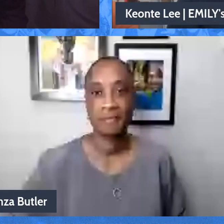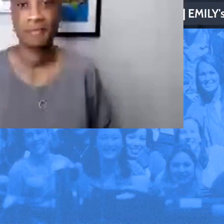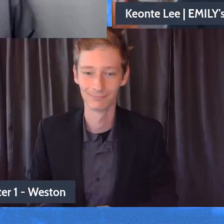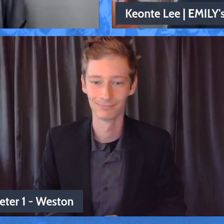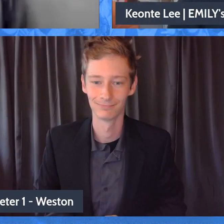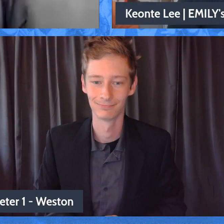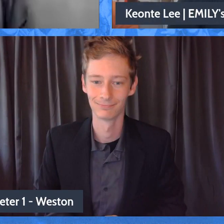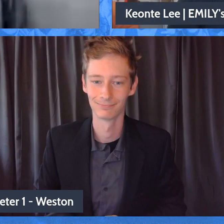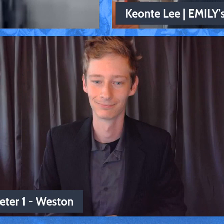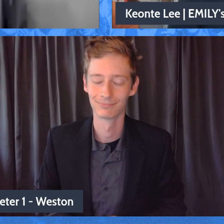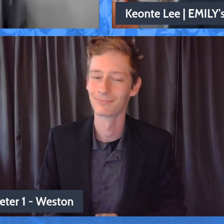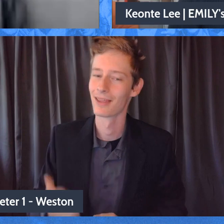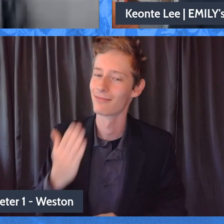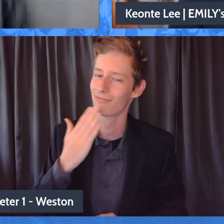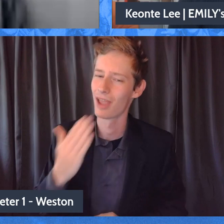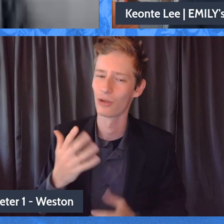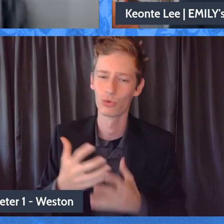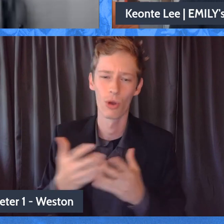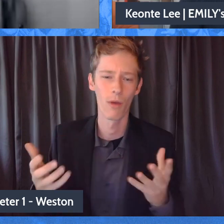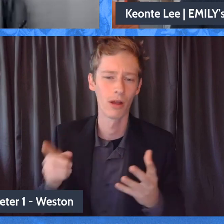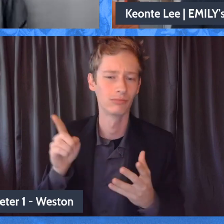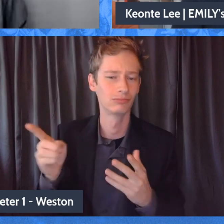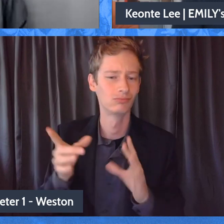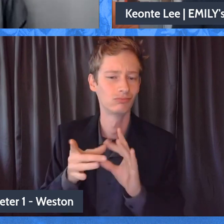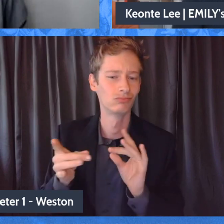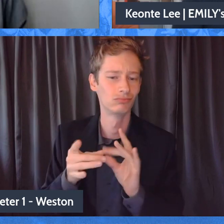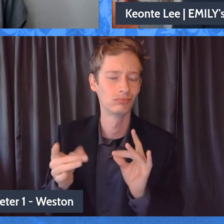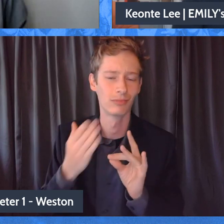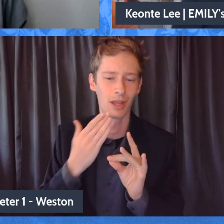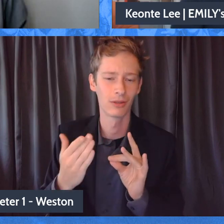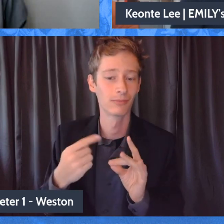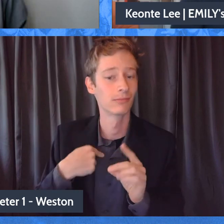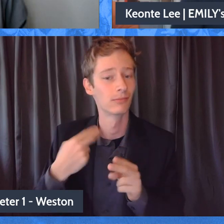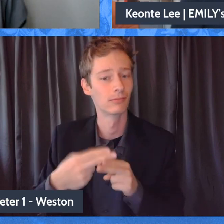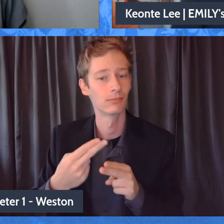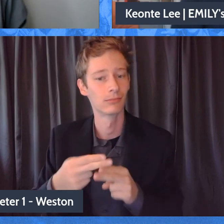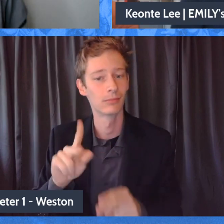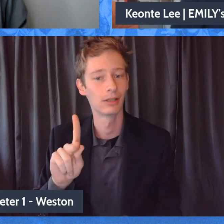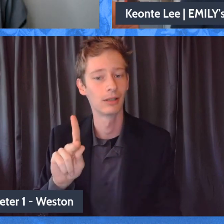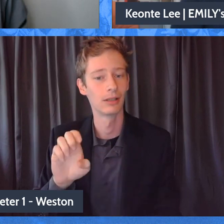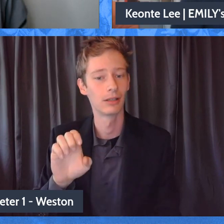Thank you so much for those remarks Aimee. I'm Keonte Lee, my pronouns are she/her,